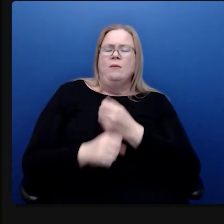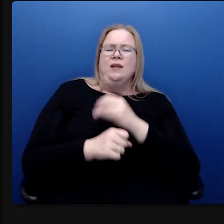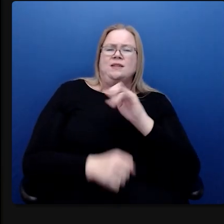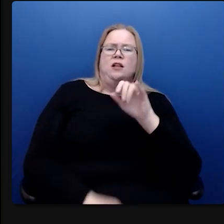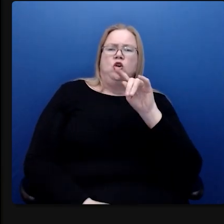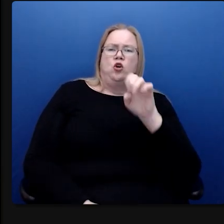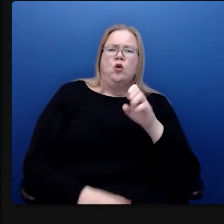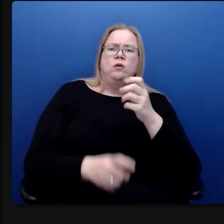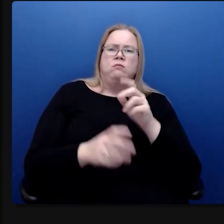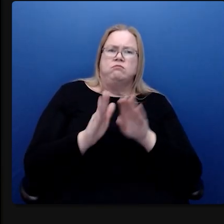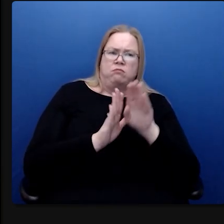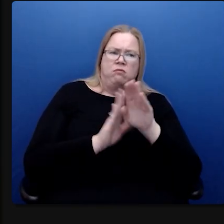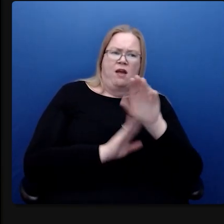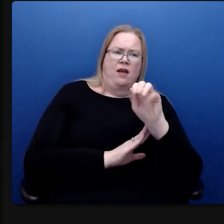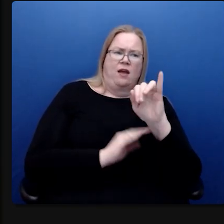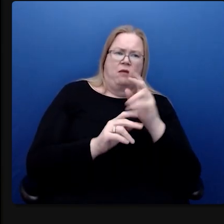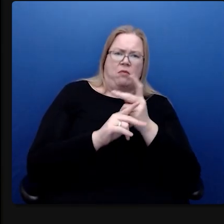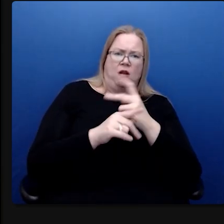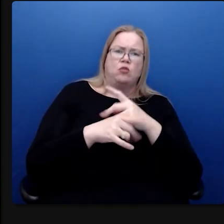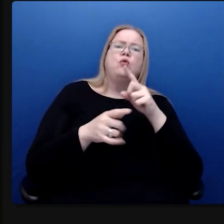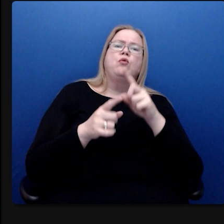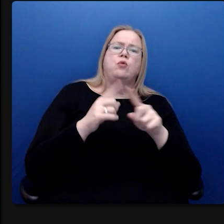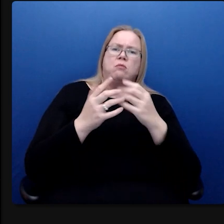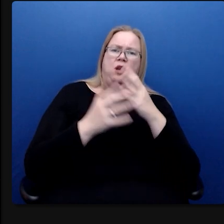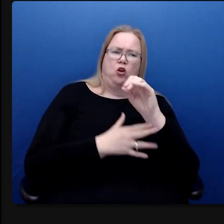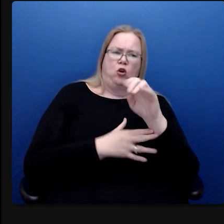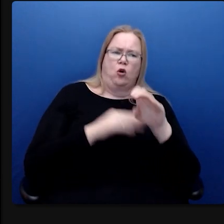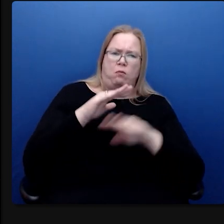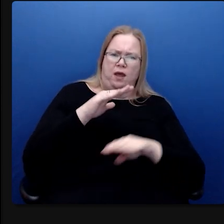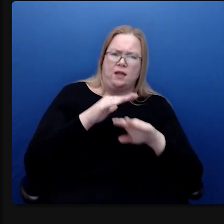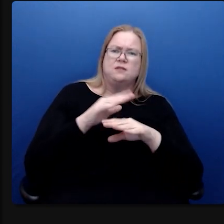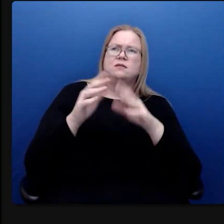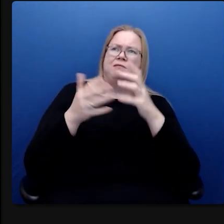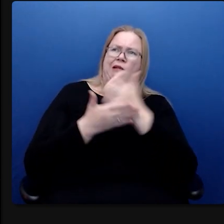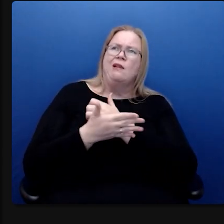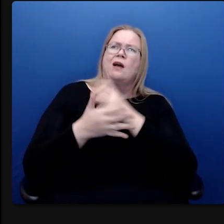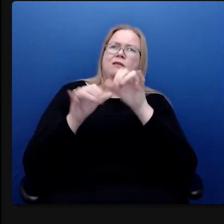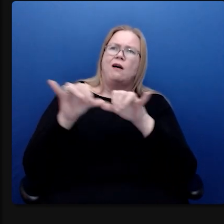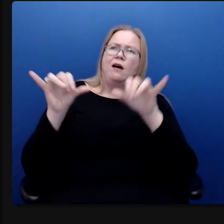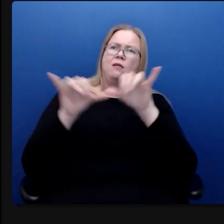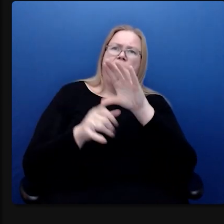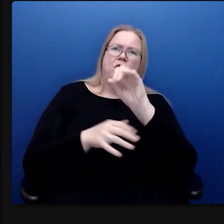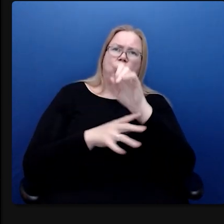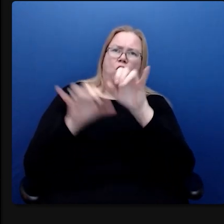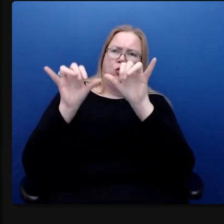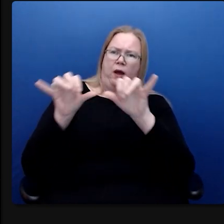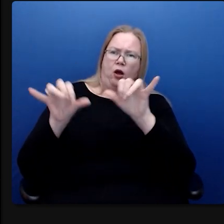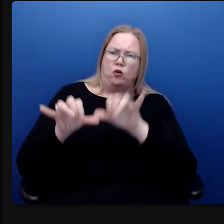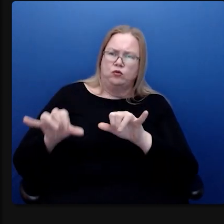We made IntelliCode by building an AI model through parsing many code bases to collect common coding patterns.